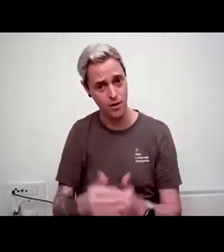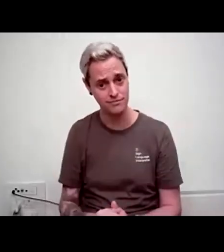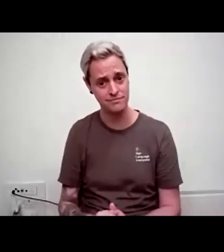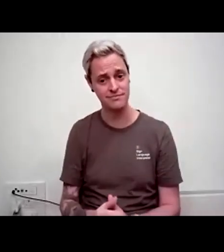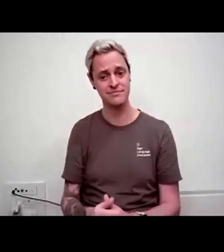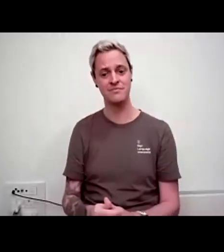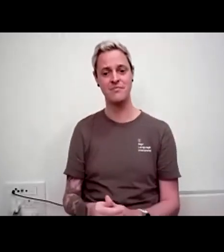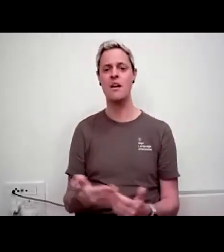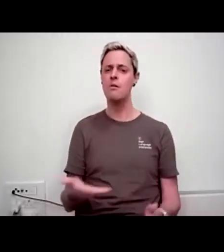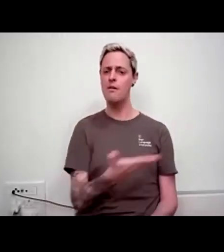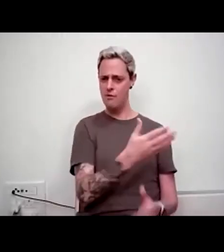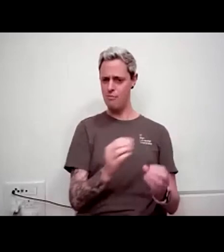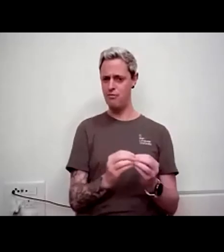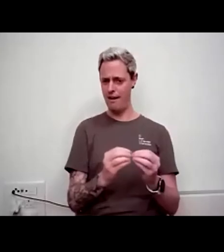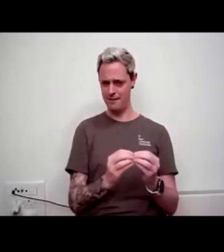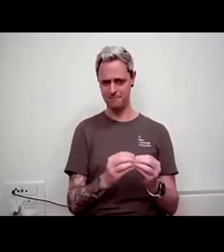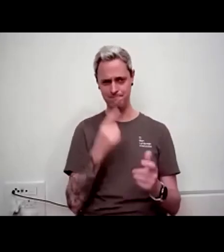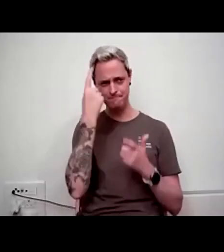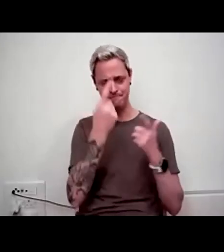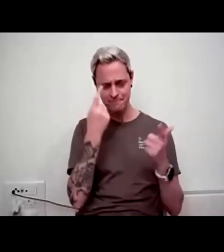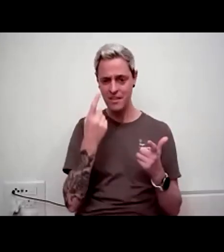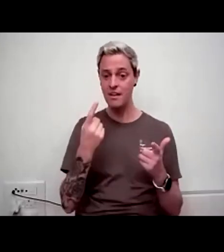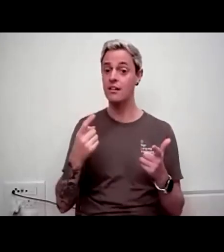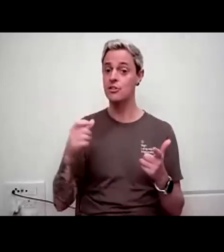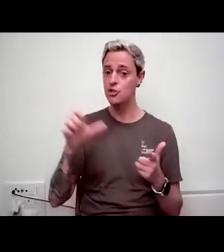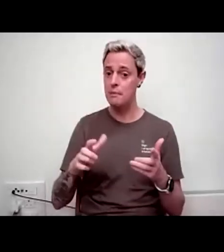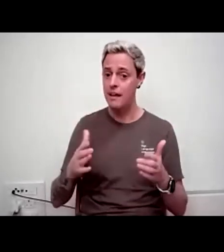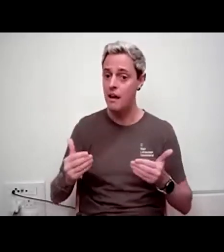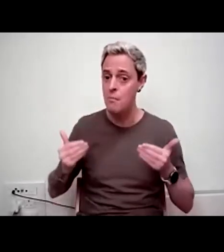What Brian asks us to do is to take another step